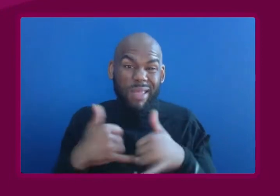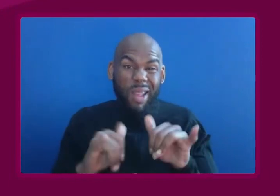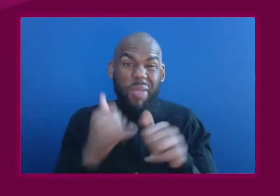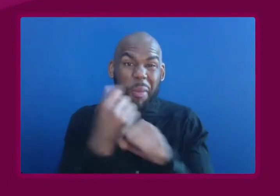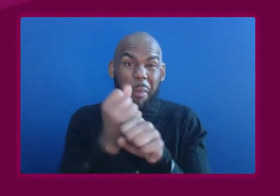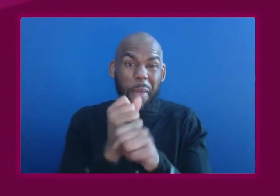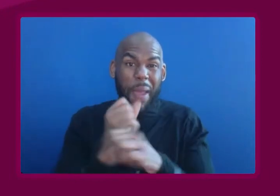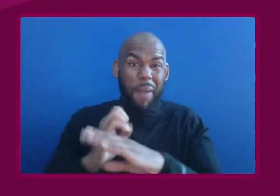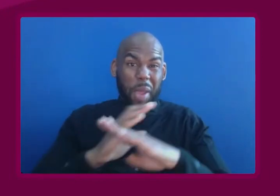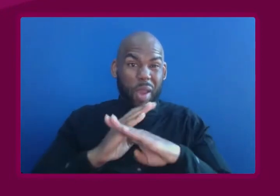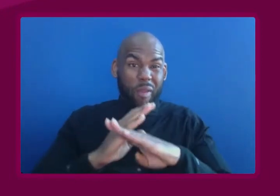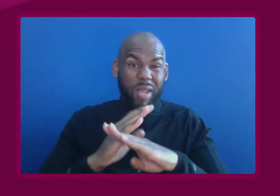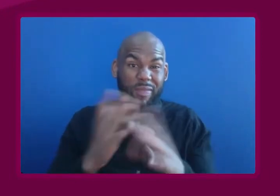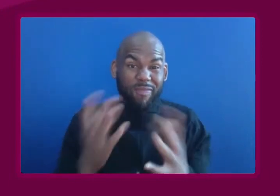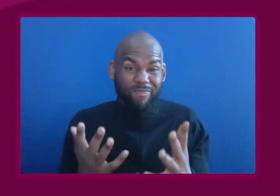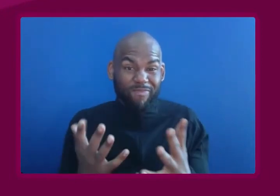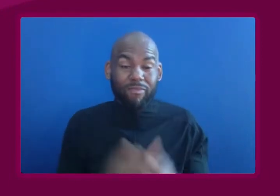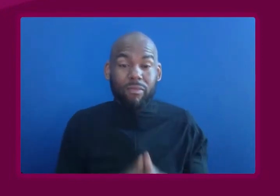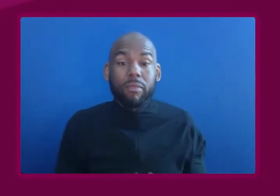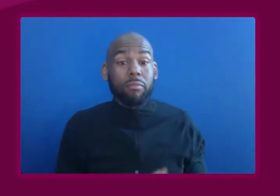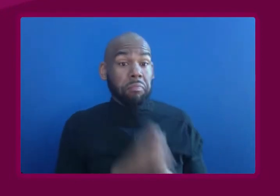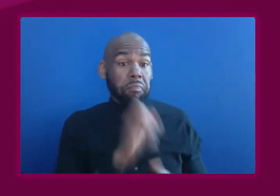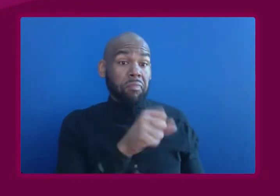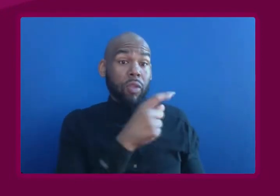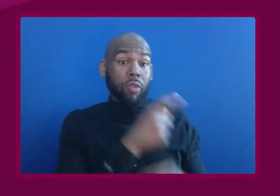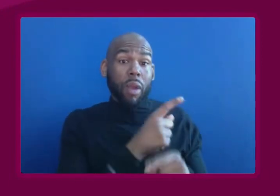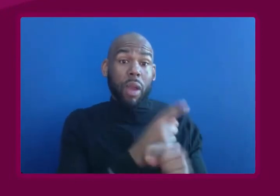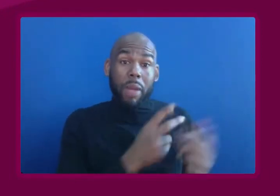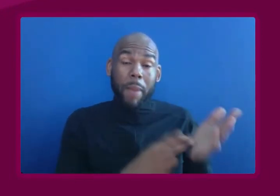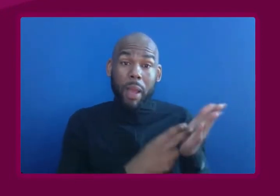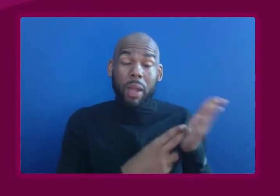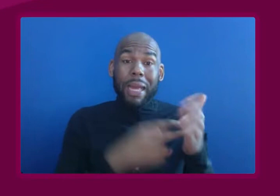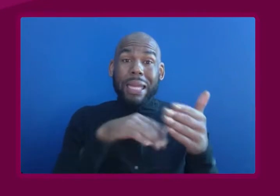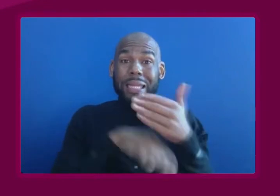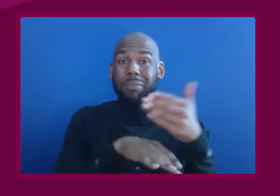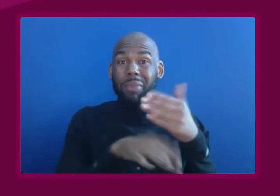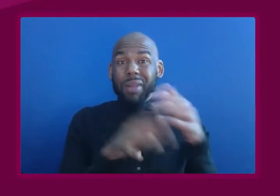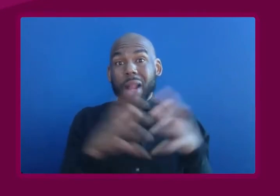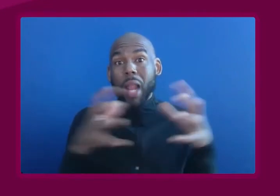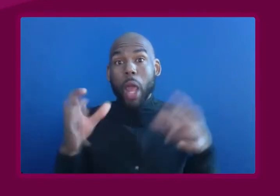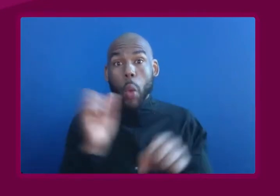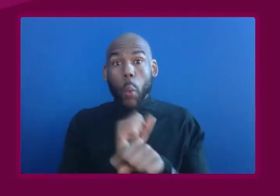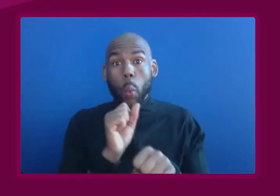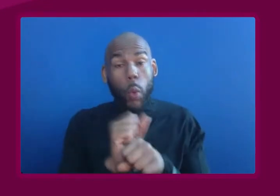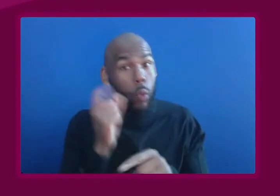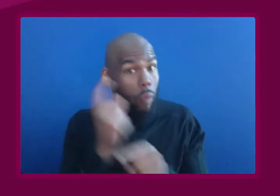Ashley Inkumsah: Yeah, absolutely. And let's be honest, accessibility is a lot of work, right?